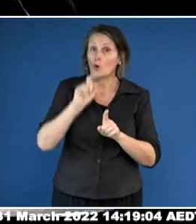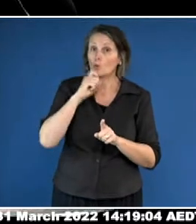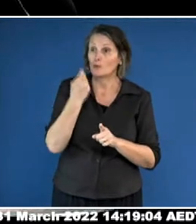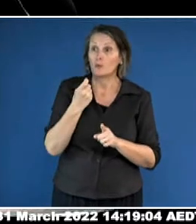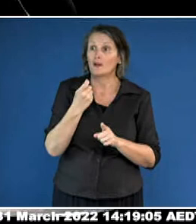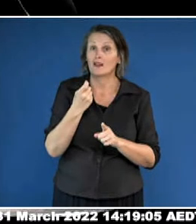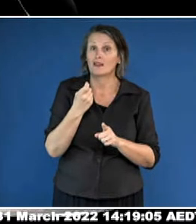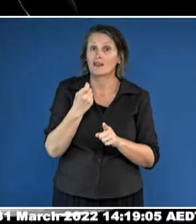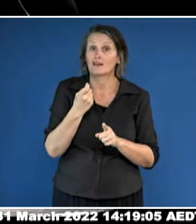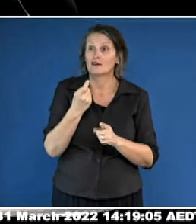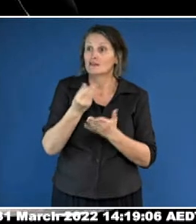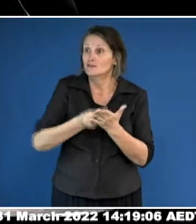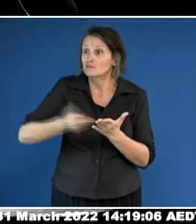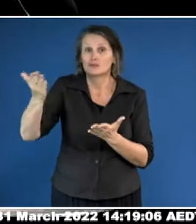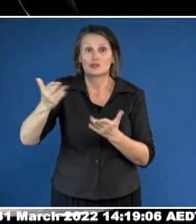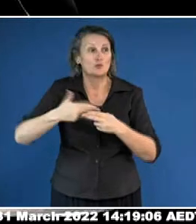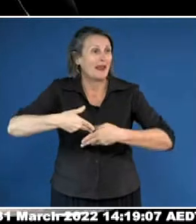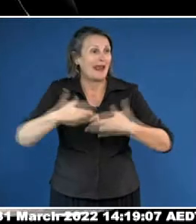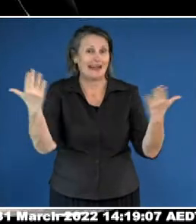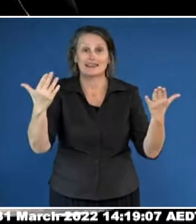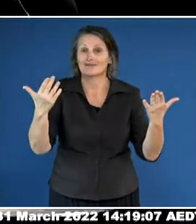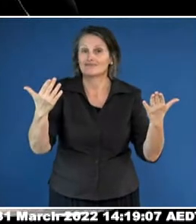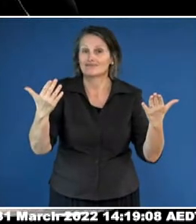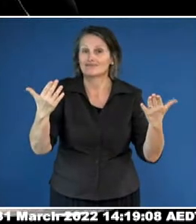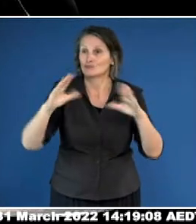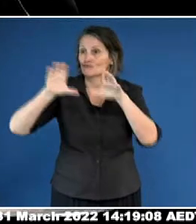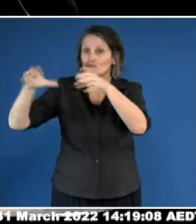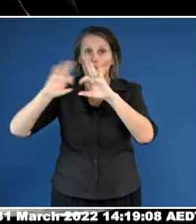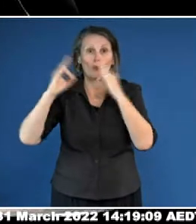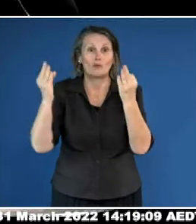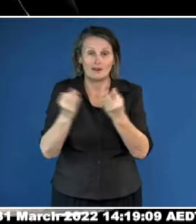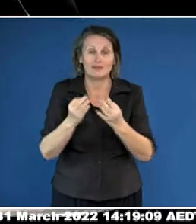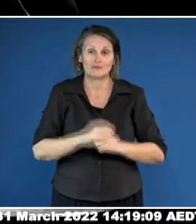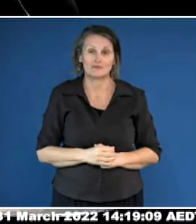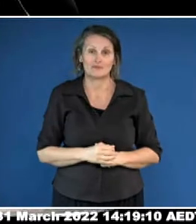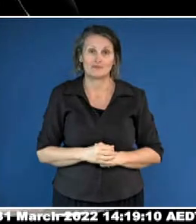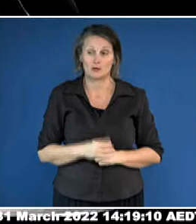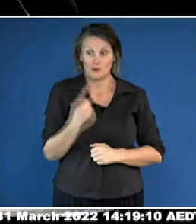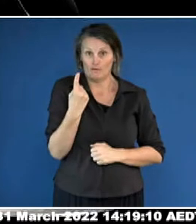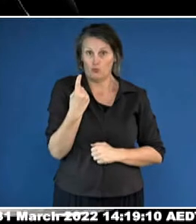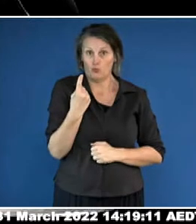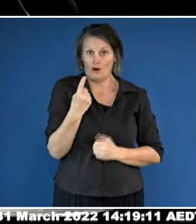issues papers. And one that we are close to finalising is specifically on sexual and